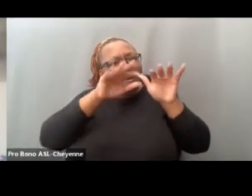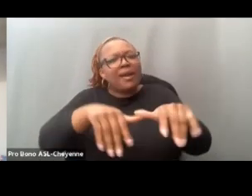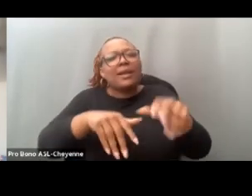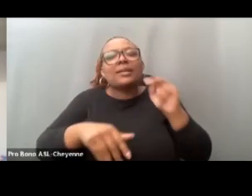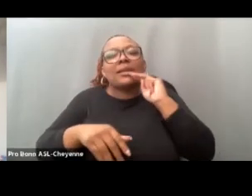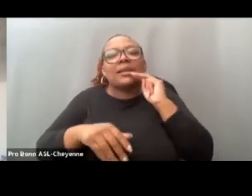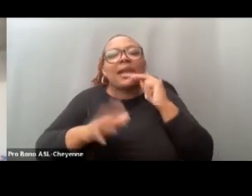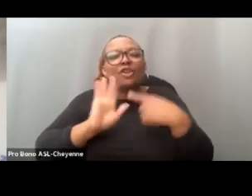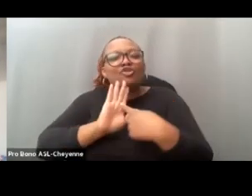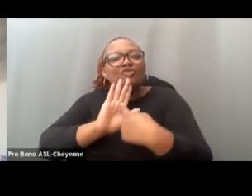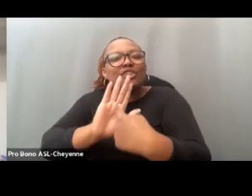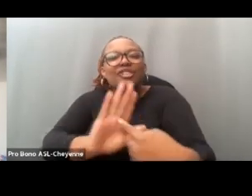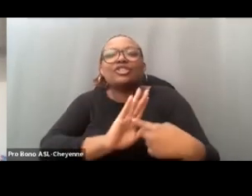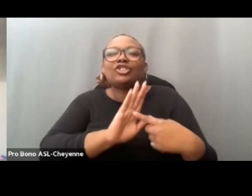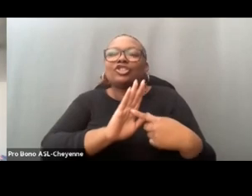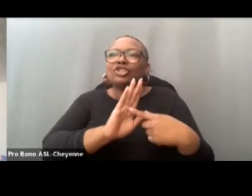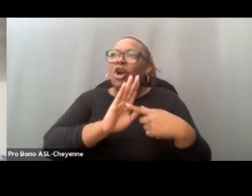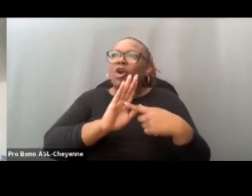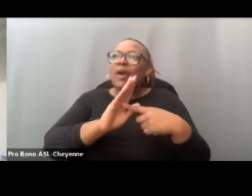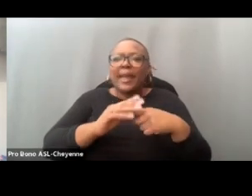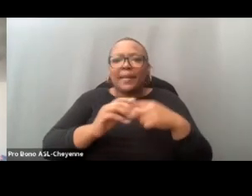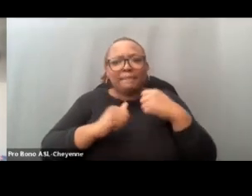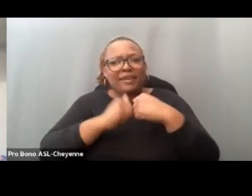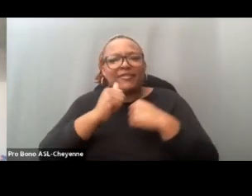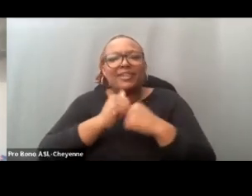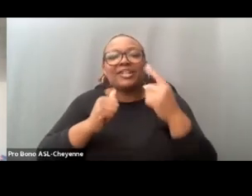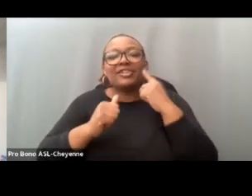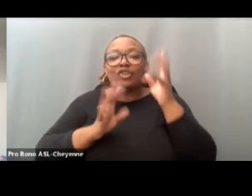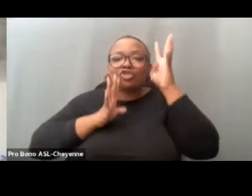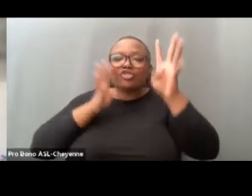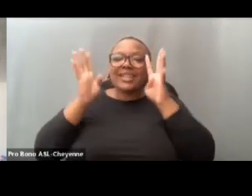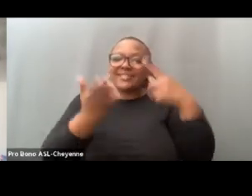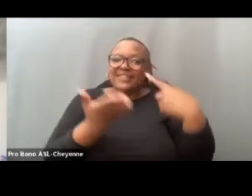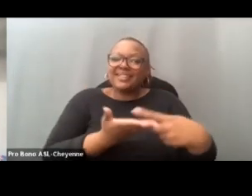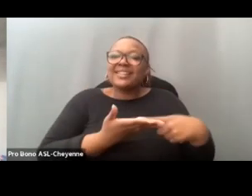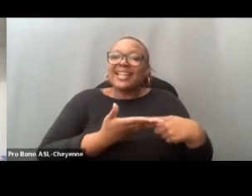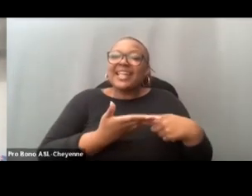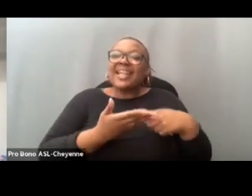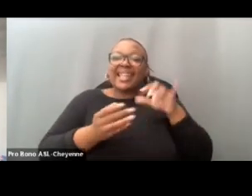for creativity and discussion. That's the kind of thing that makes an impact,